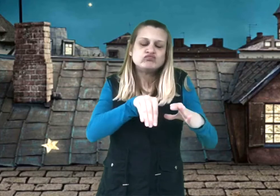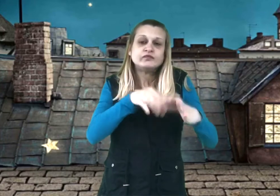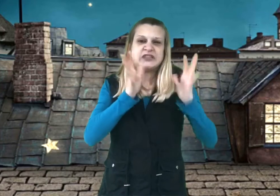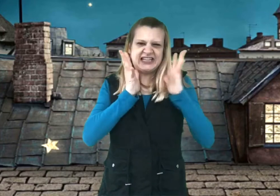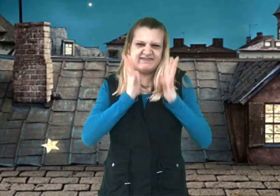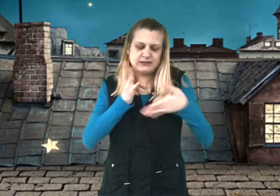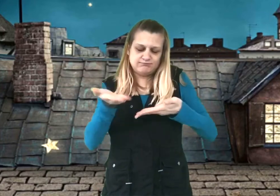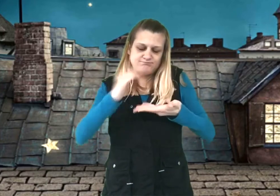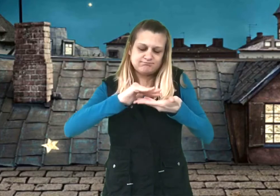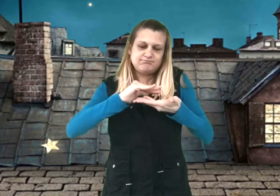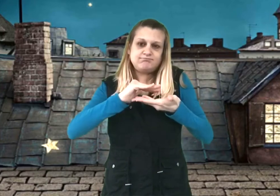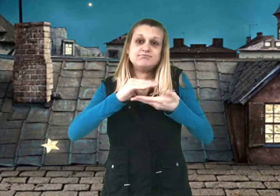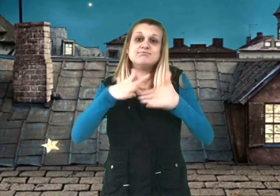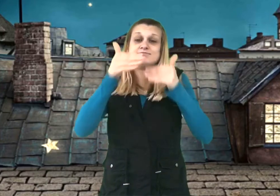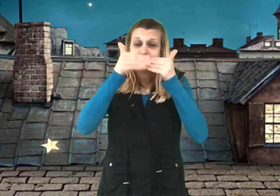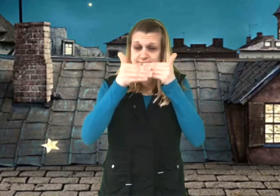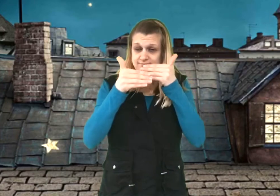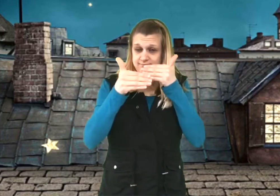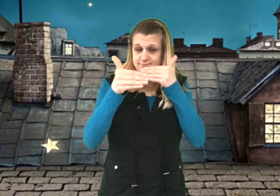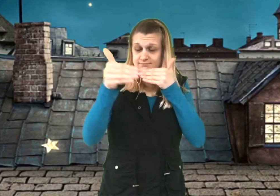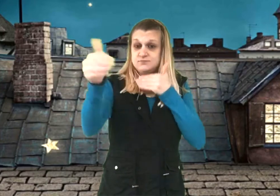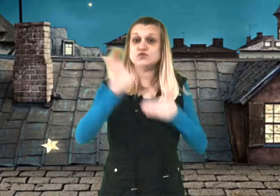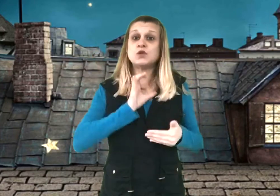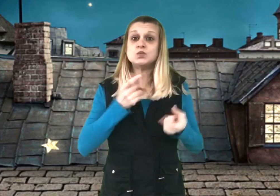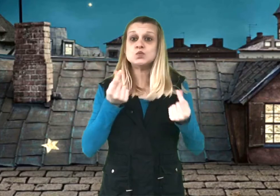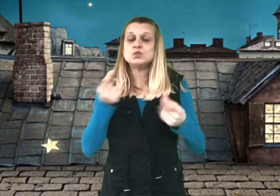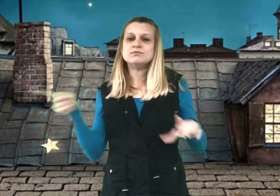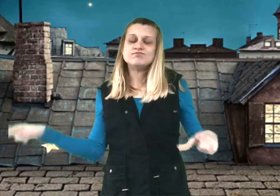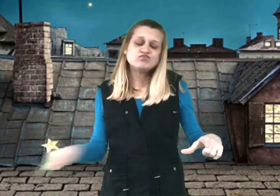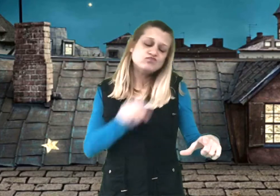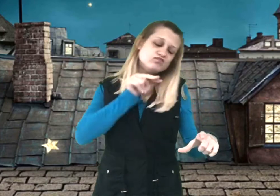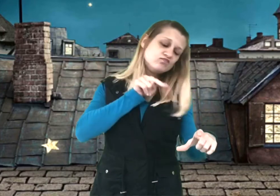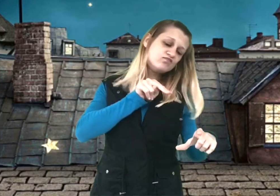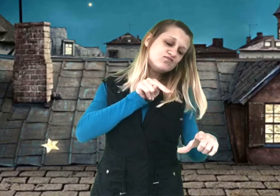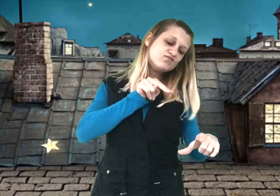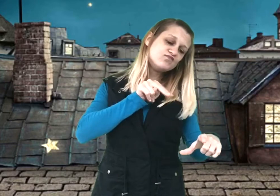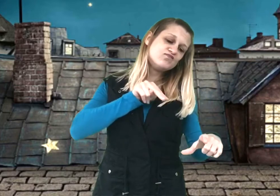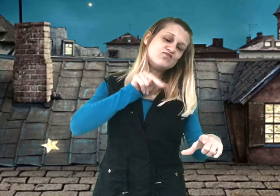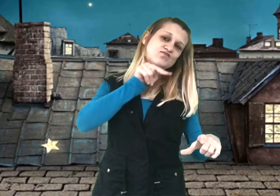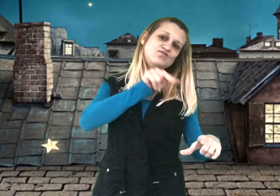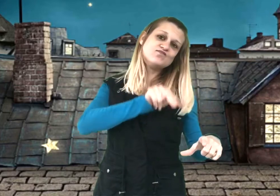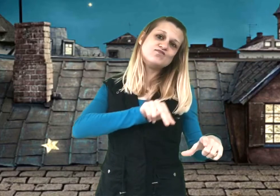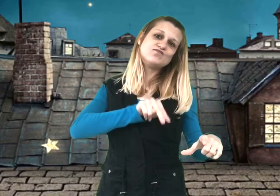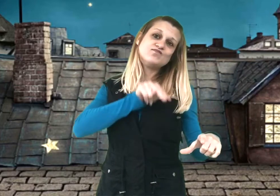and for the next few days, he would allow himself only to look at it, but never to touch it.